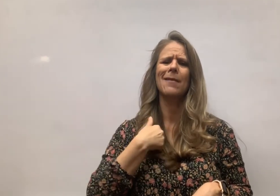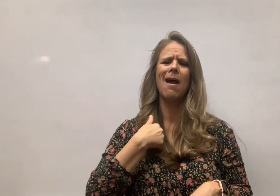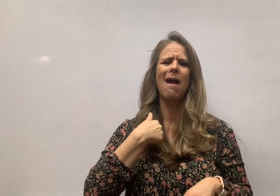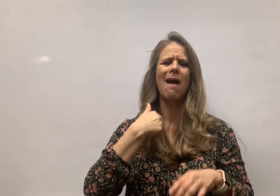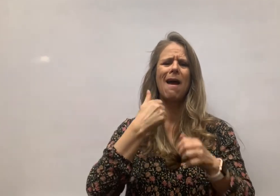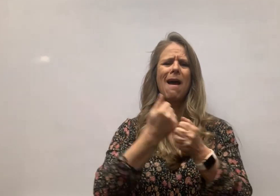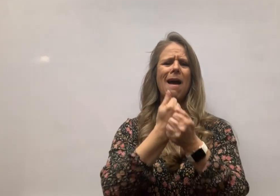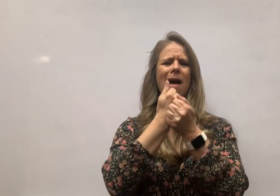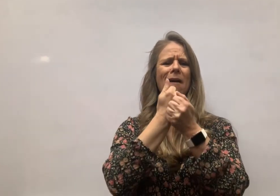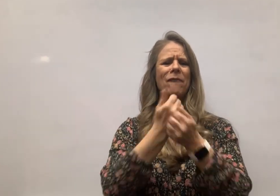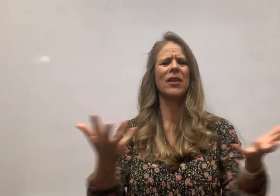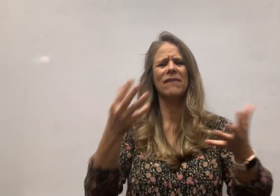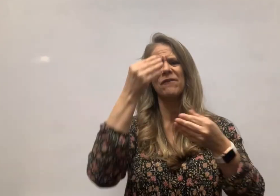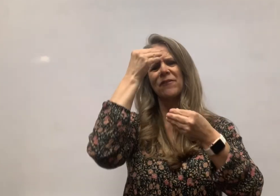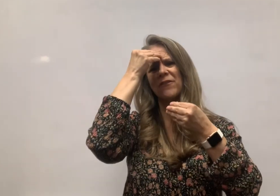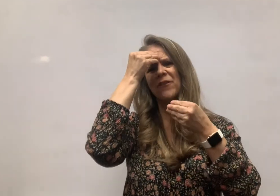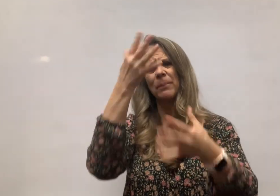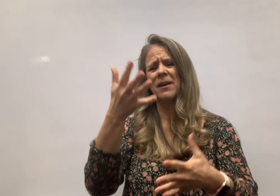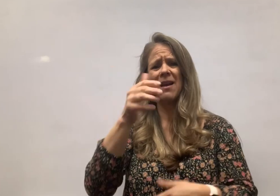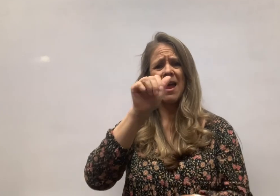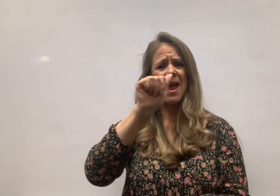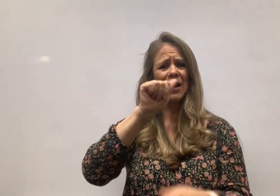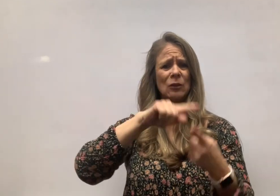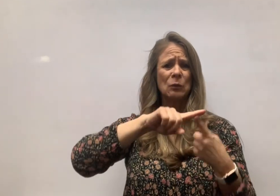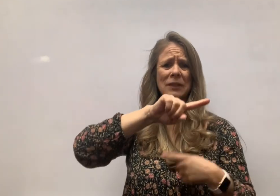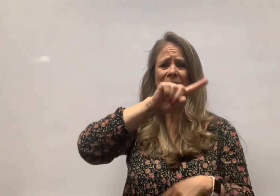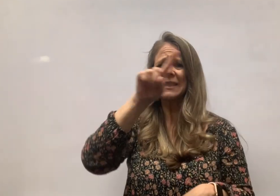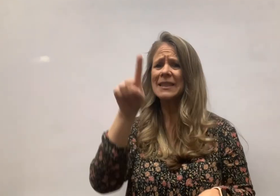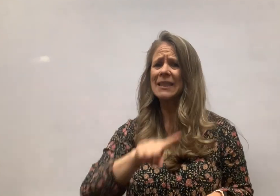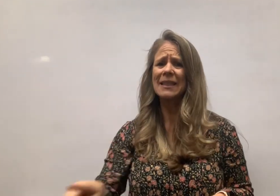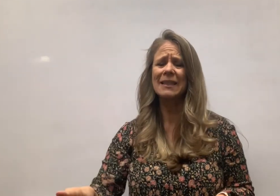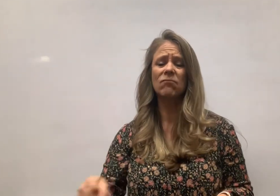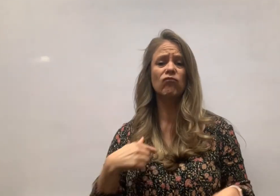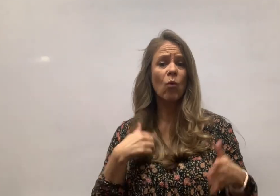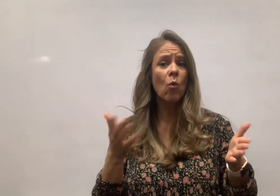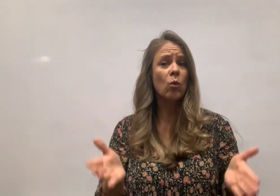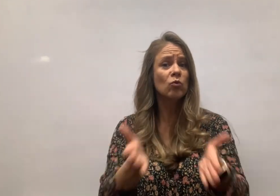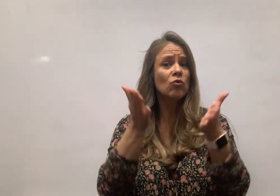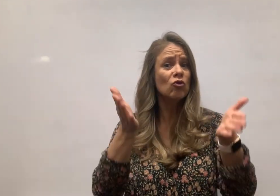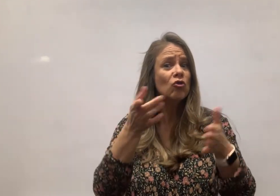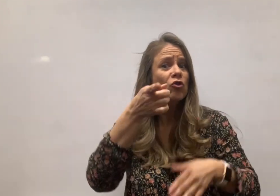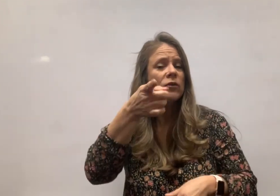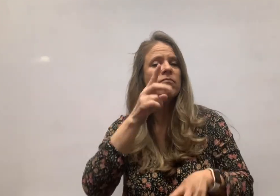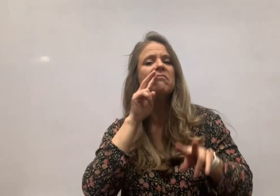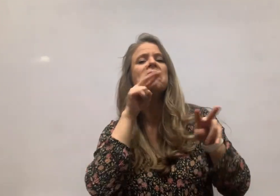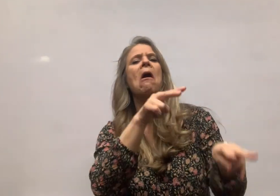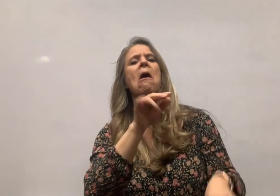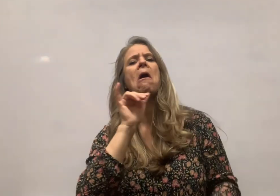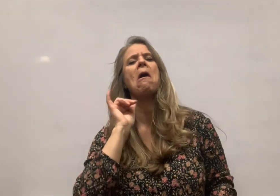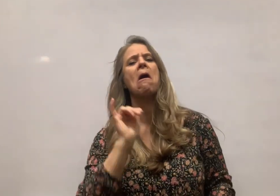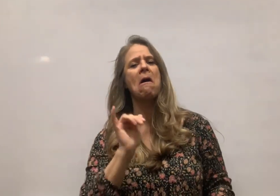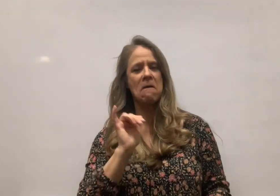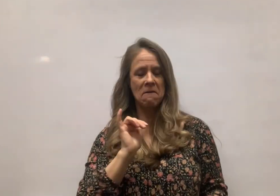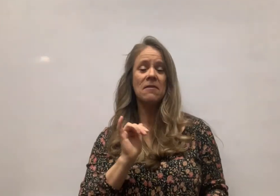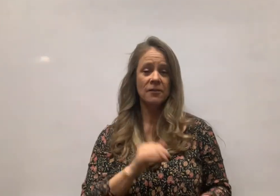It is filled with information about Psoriasis A to Z. I encourage you to look and see it for yourself.